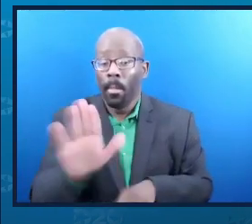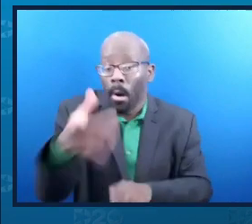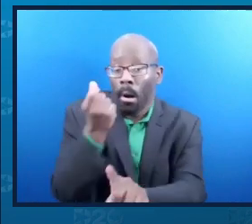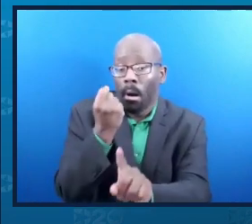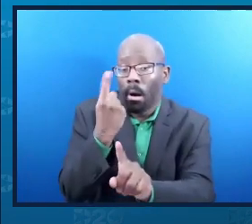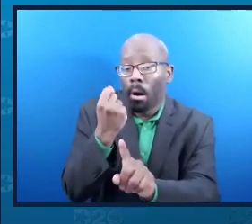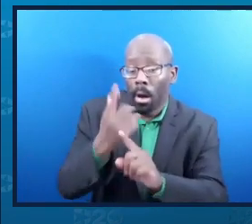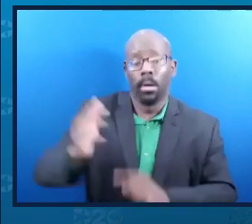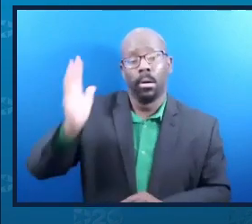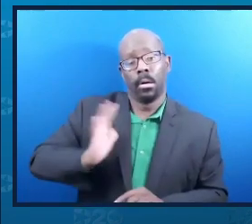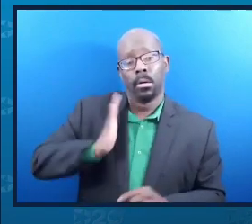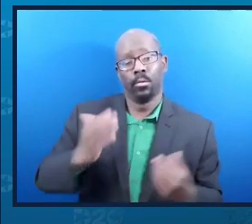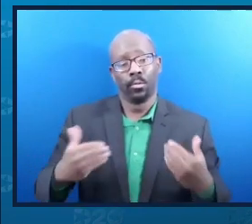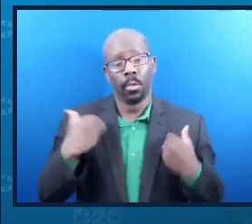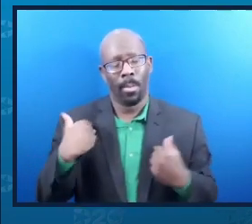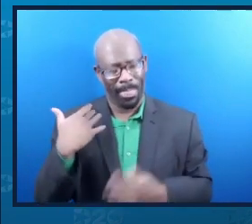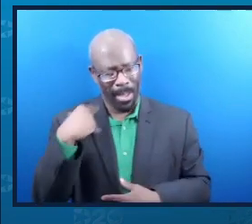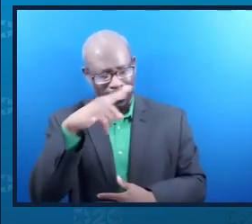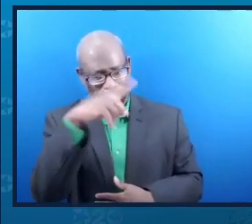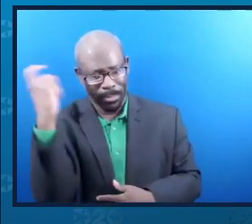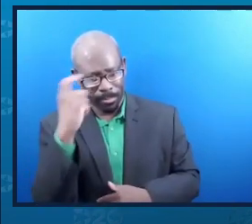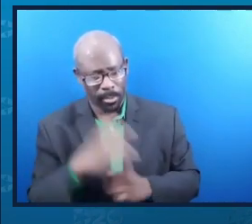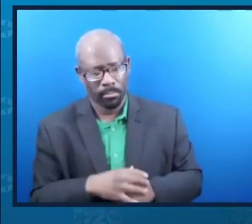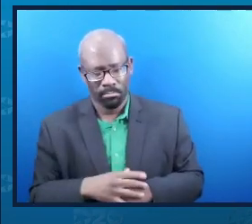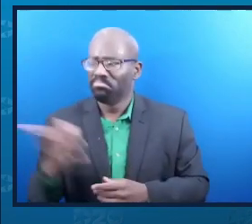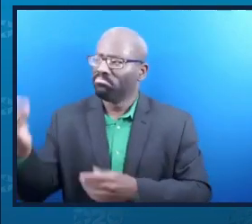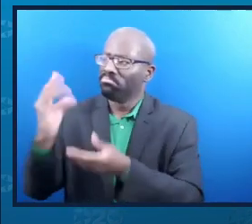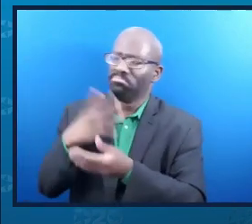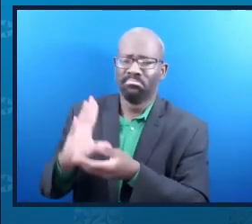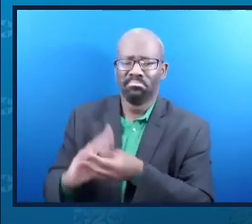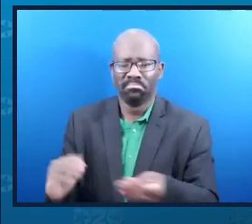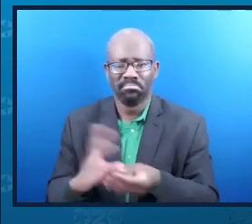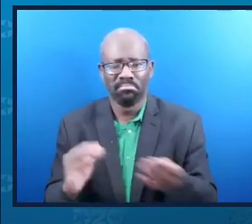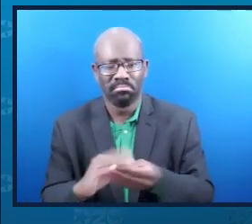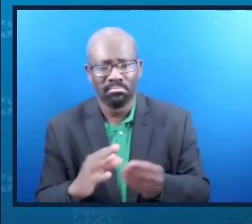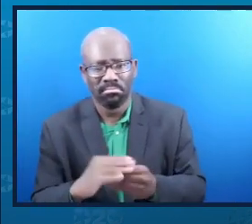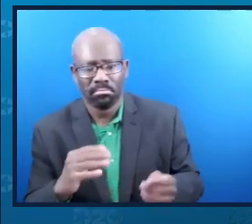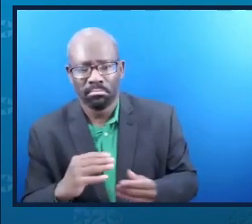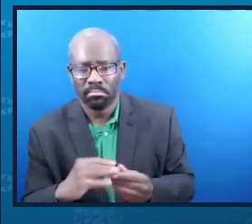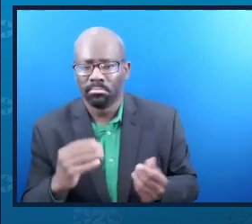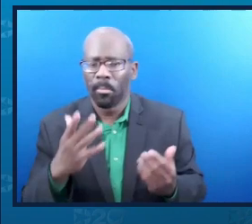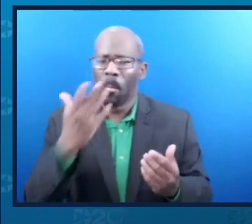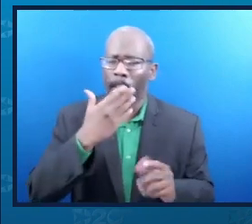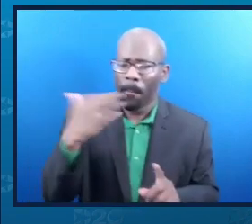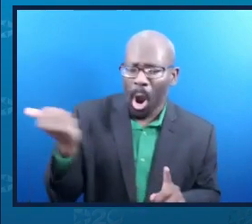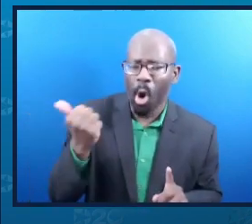THIS SUMMER TELLING US WE NEED